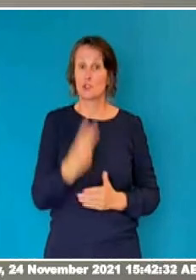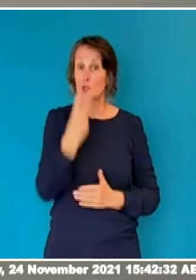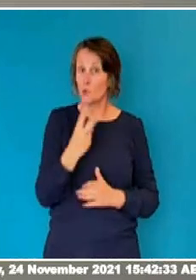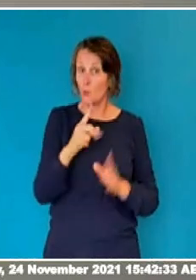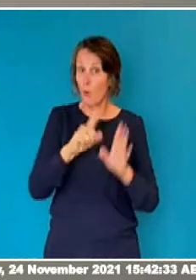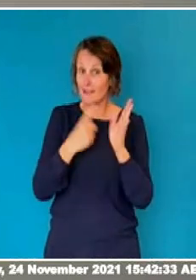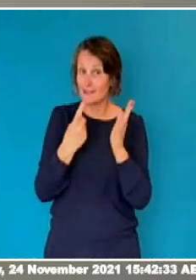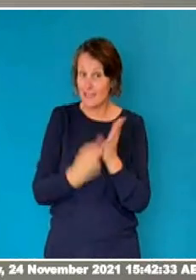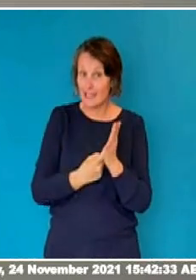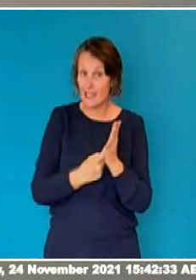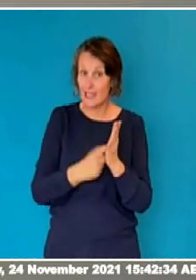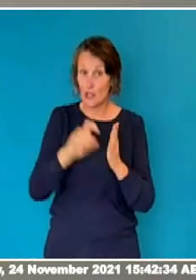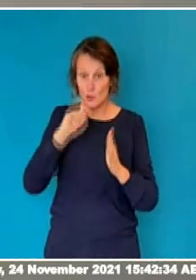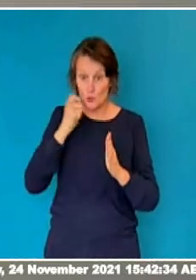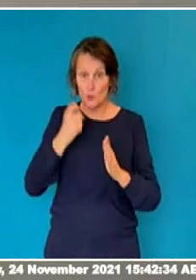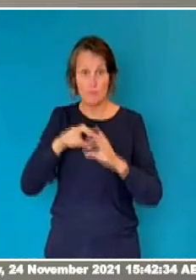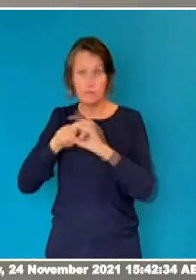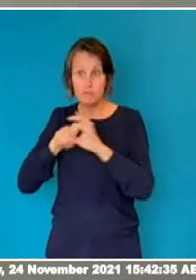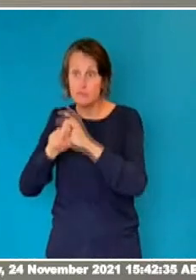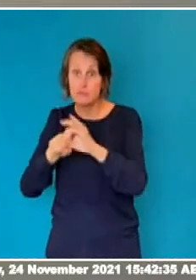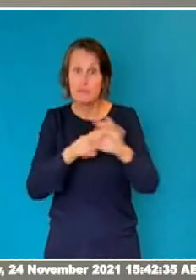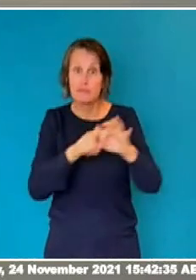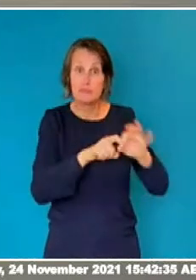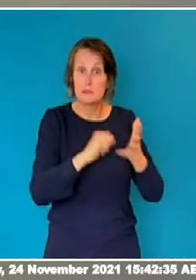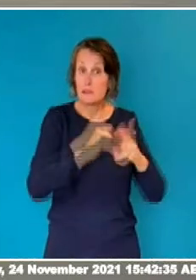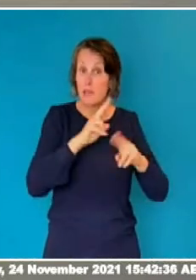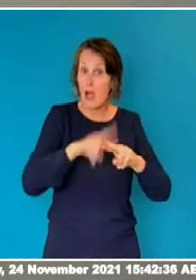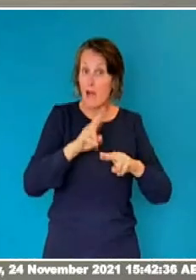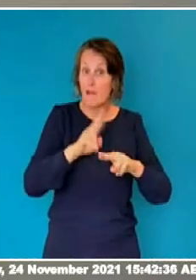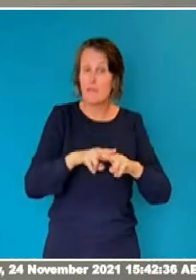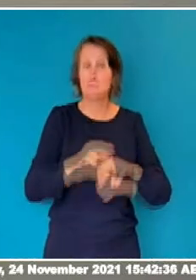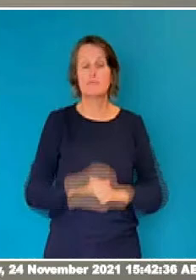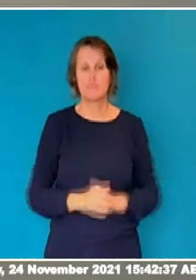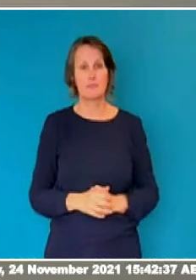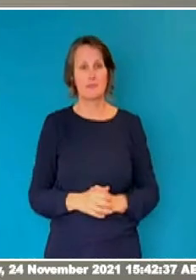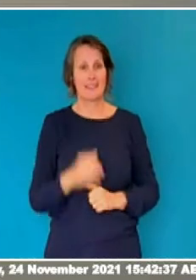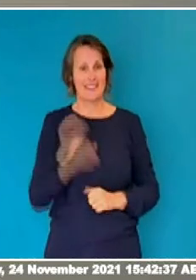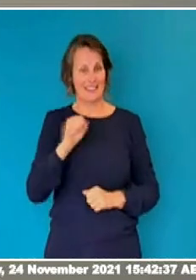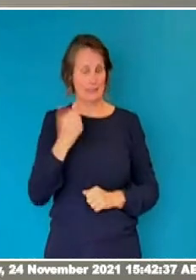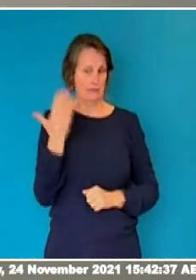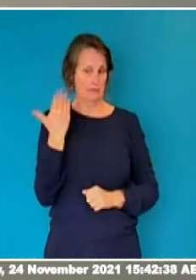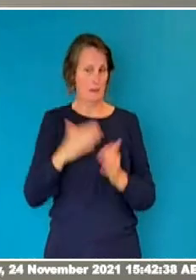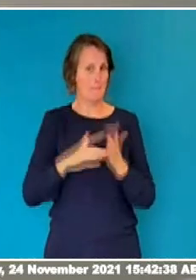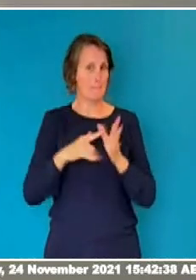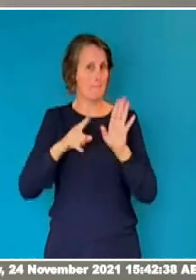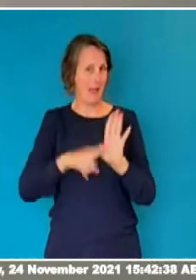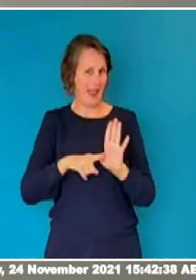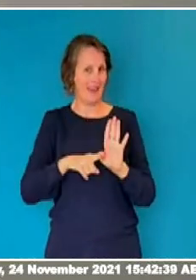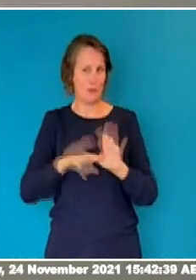Yes, we completed a survey in May that is referenced in our submission where we